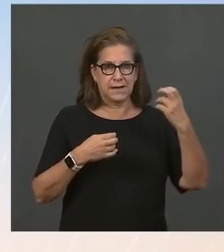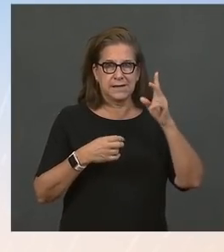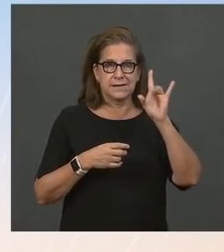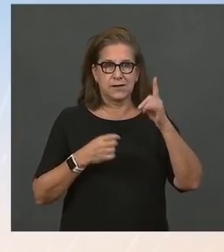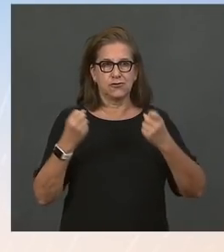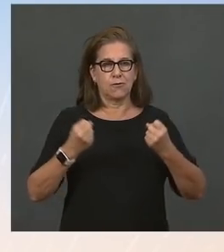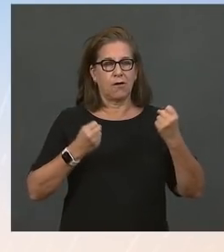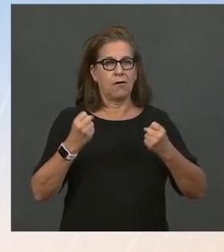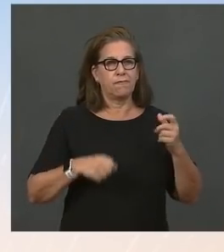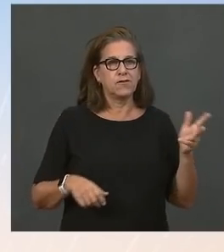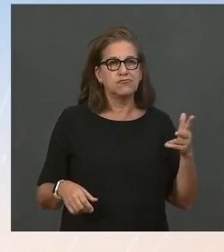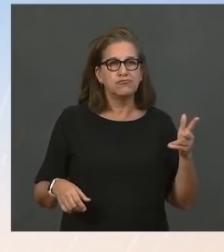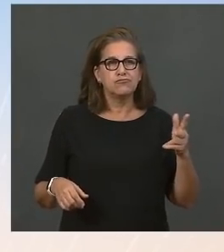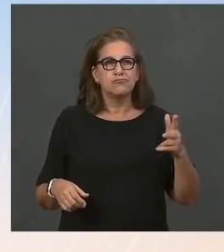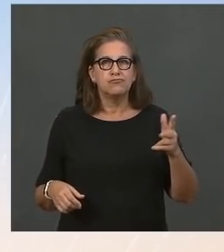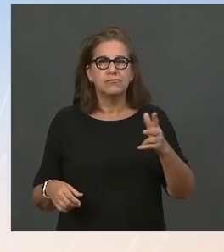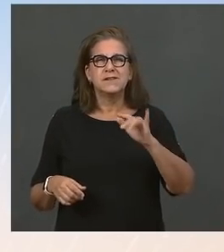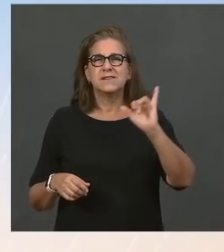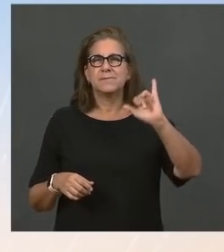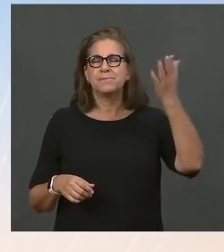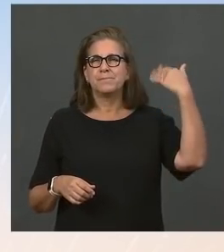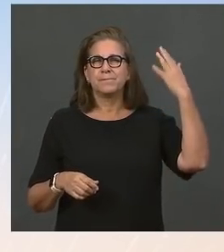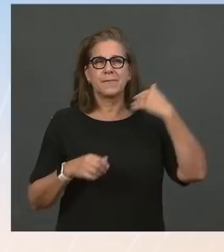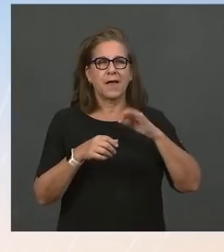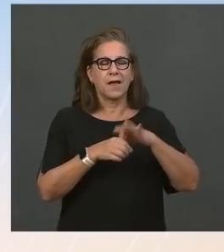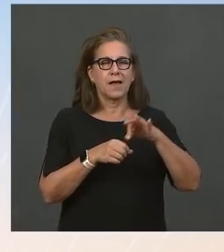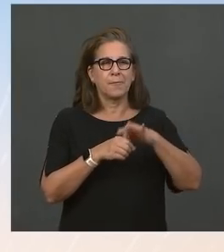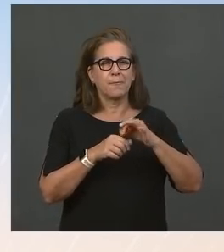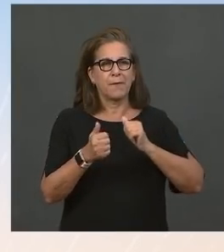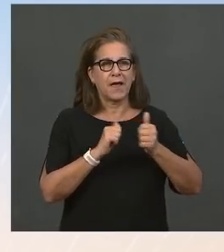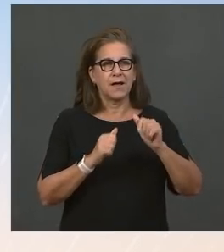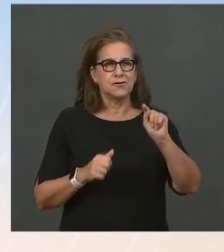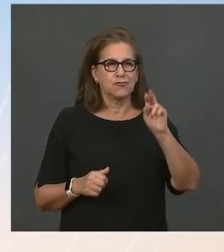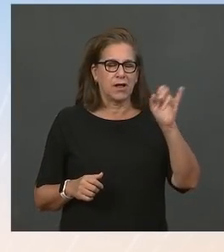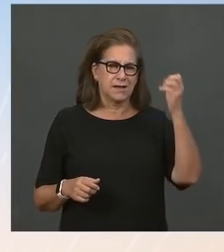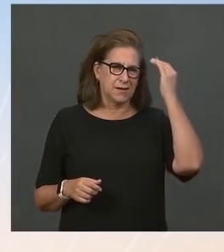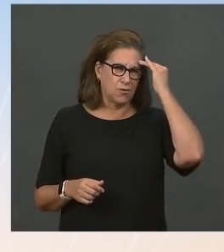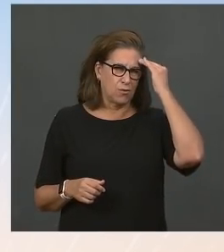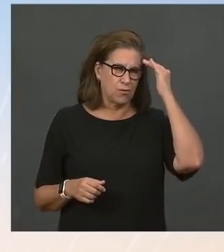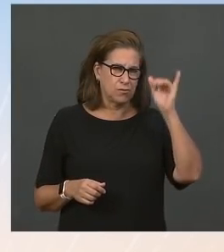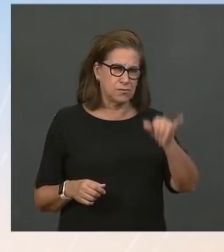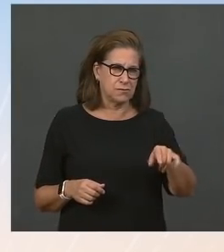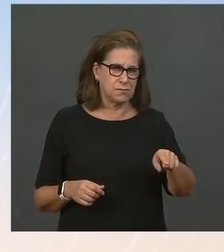And he is certainly familiar with the fact -- and it stuck with him -- with the fact that in El Paso,